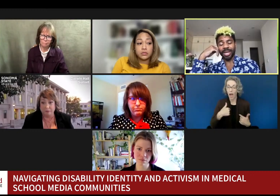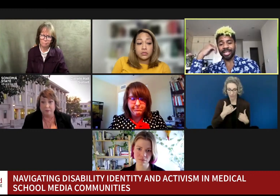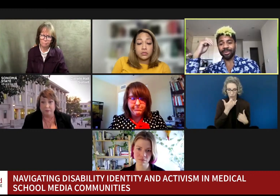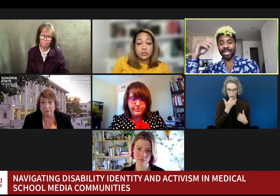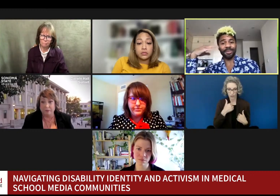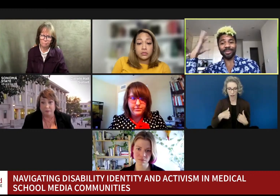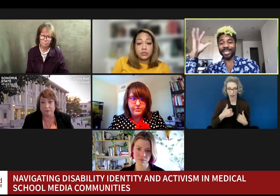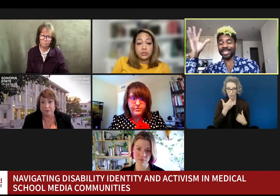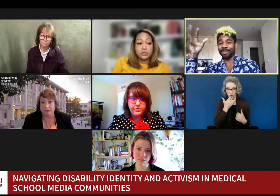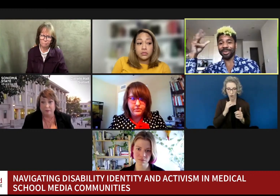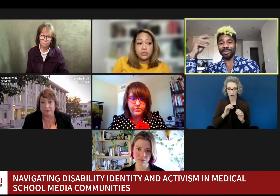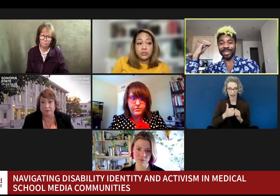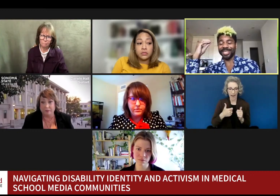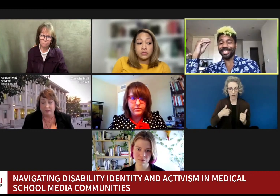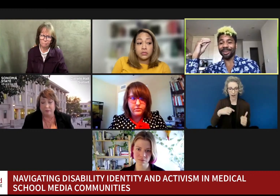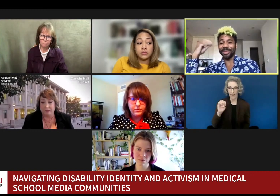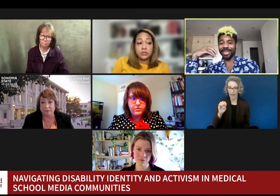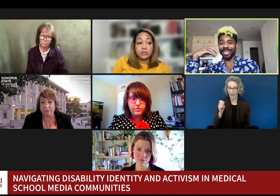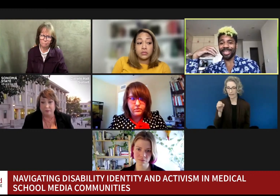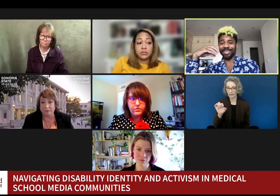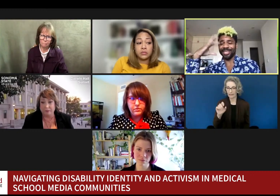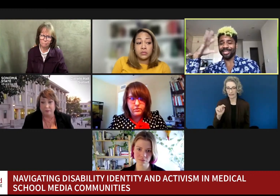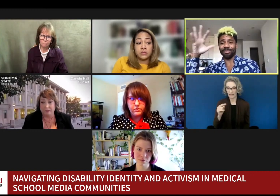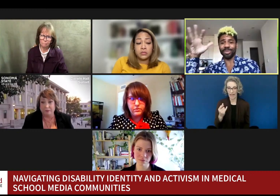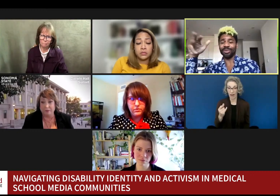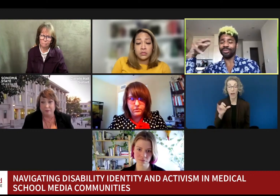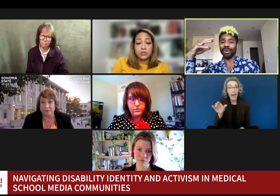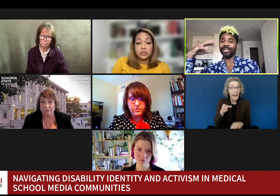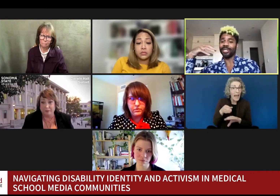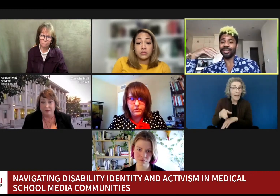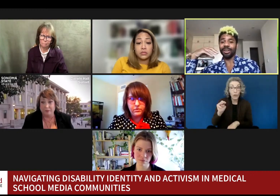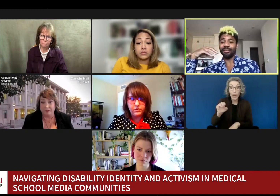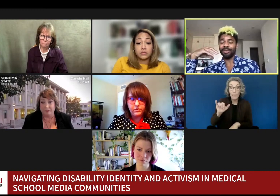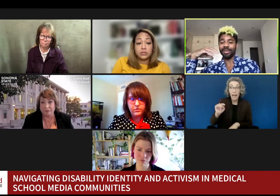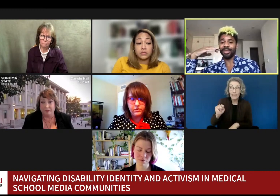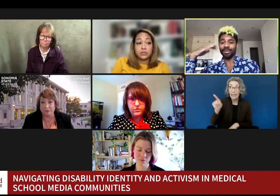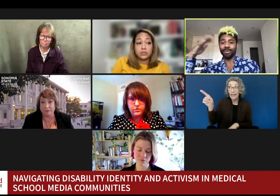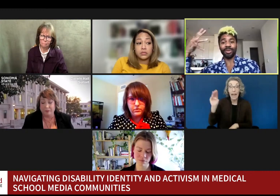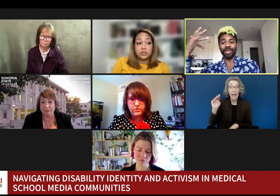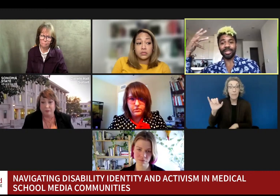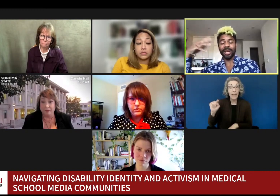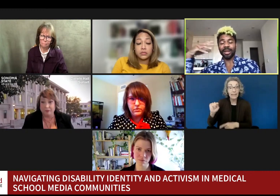And this was after MIT repeat friends had taught me, these are beautiful parts of yourself, the world needs that.